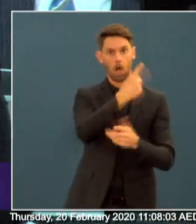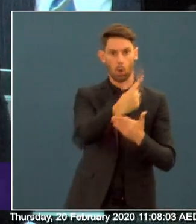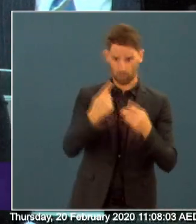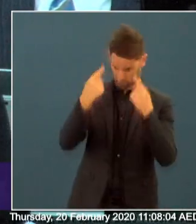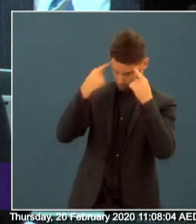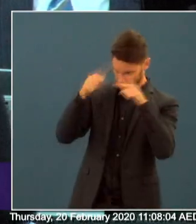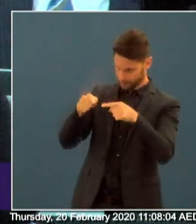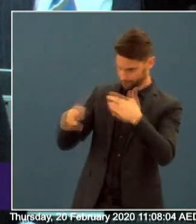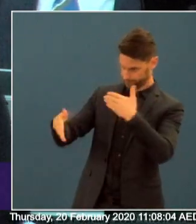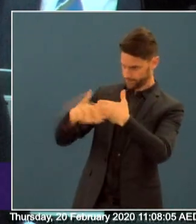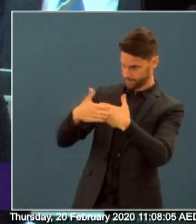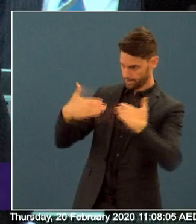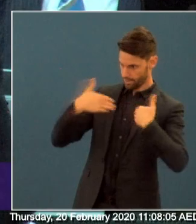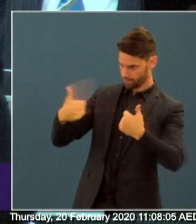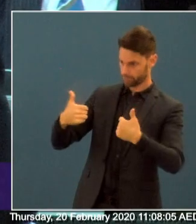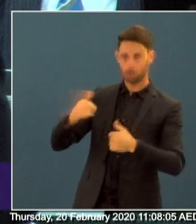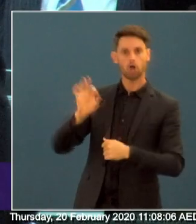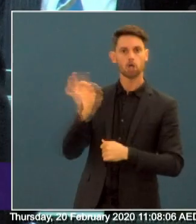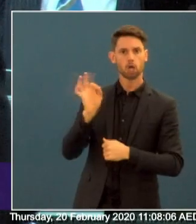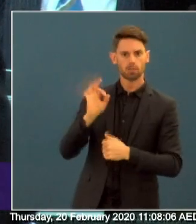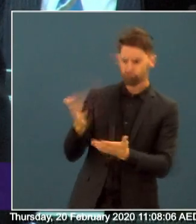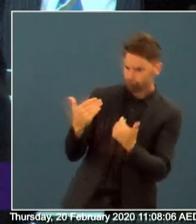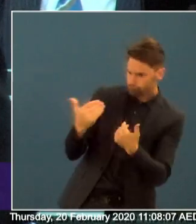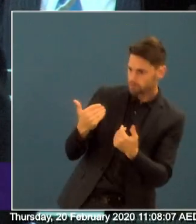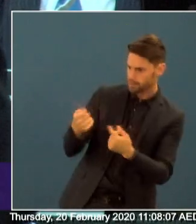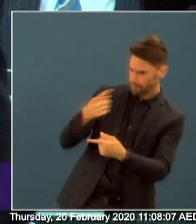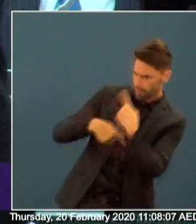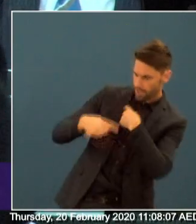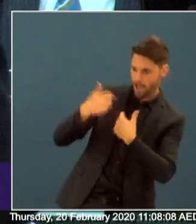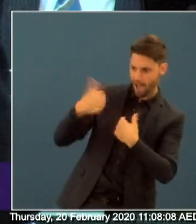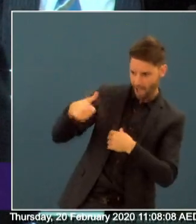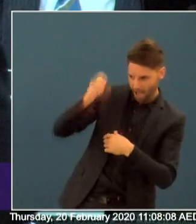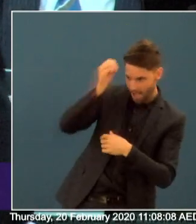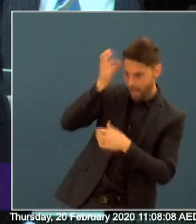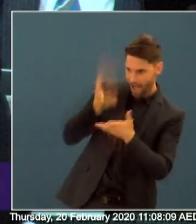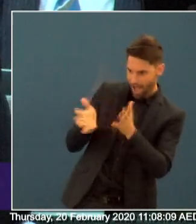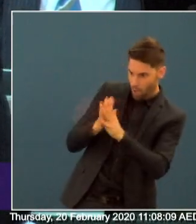not necessarily to learn from the patient about forms of communication